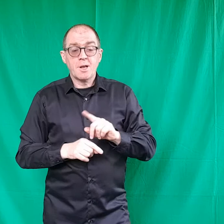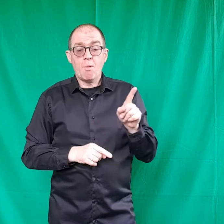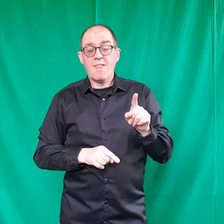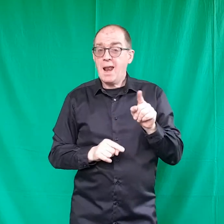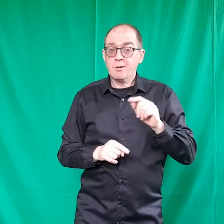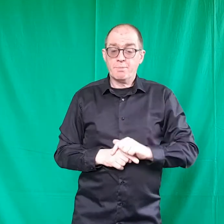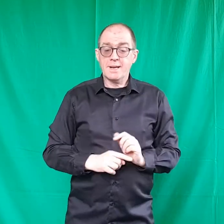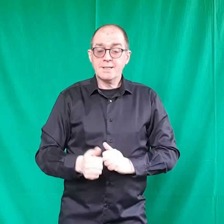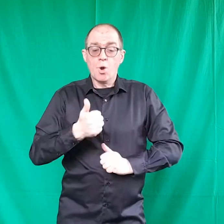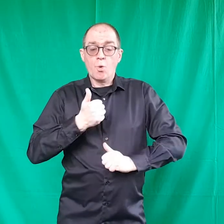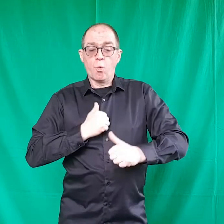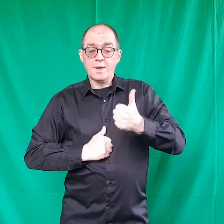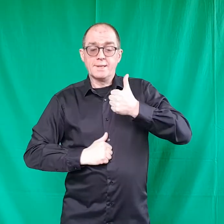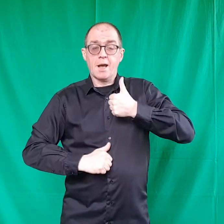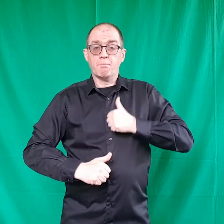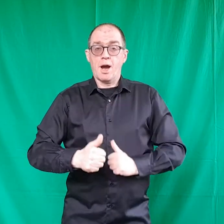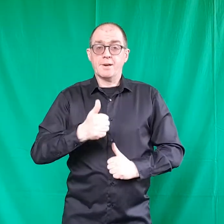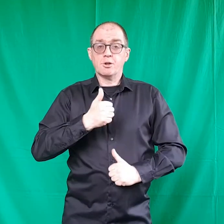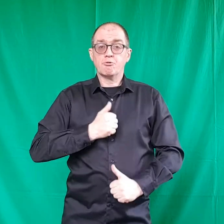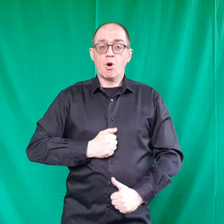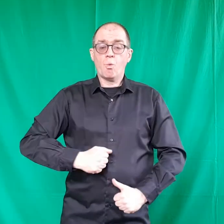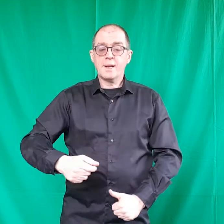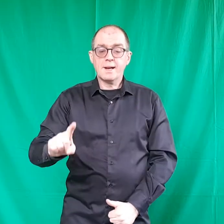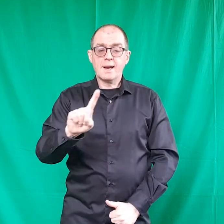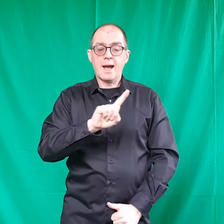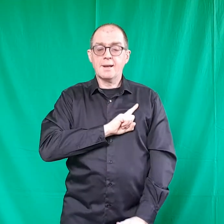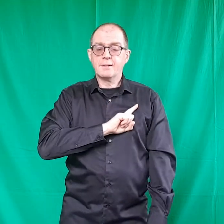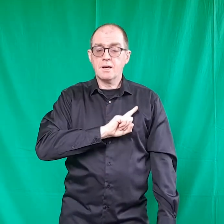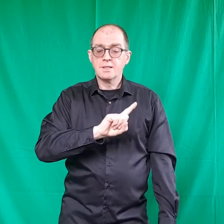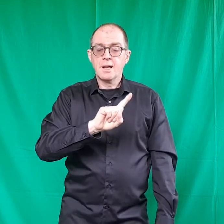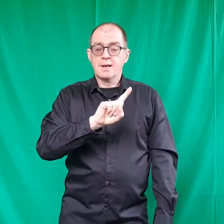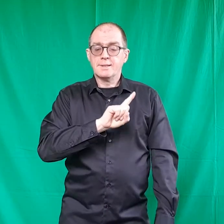So, that little bit is - 'We take pride in growing kindness'